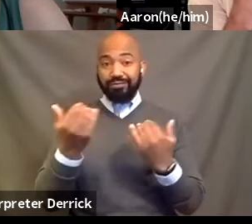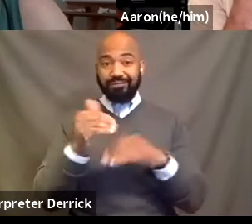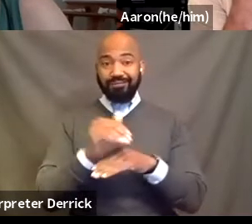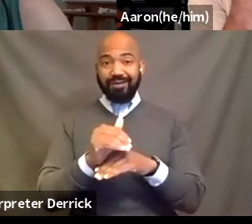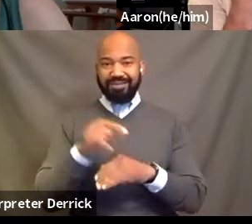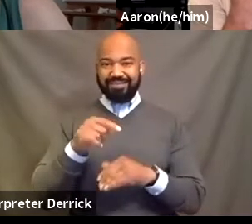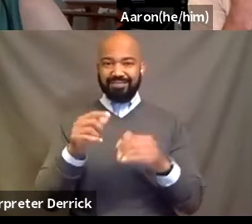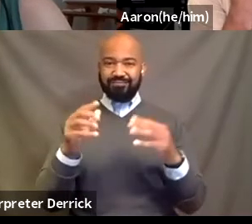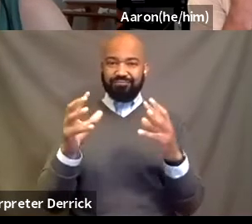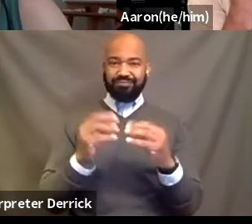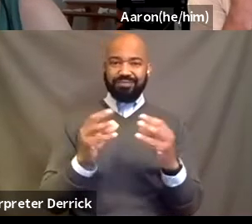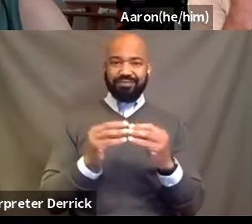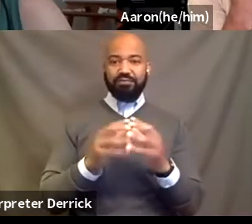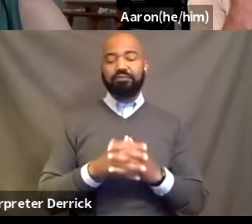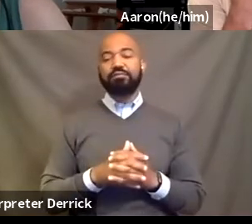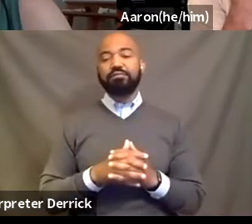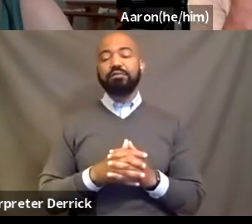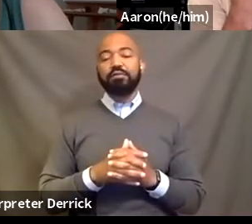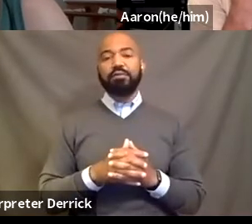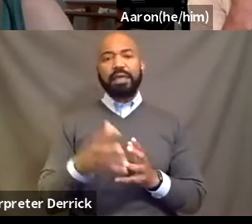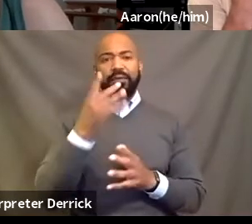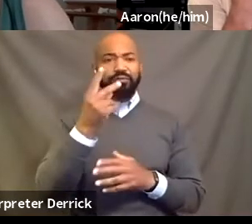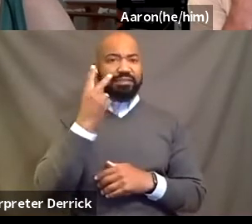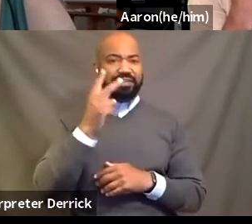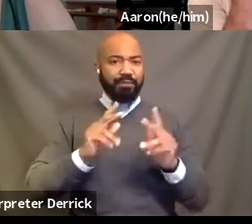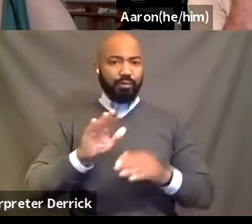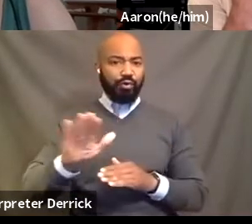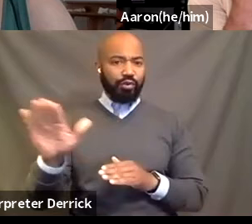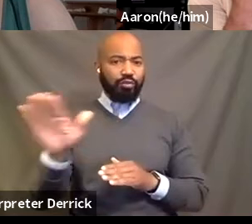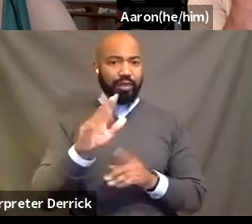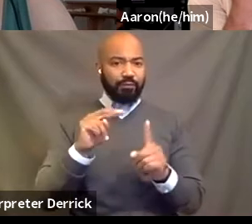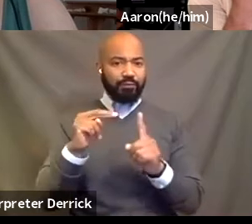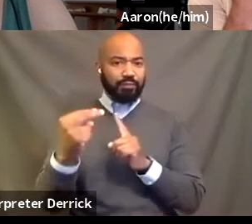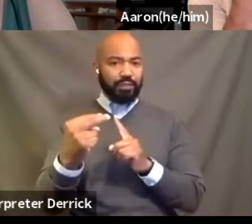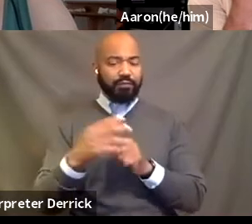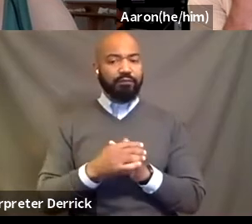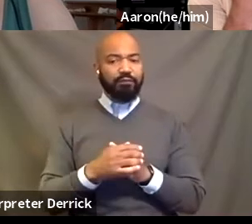x (they/themme): Thank you. Kirya Traber (she/her): Thank you um so many gems I want to follow up on um.